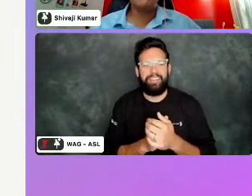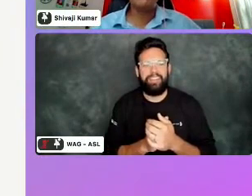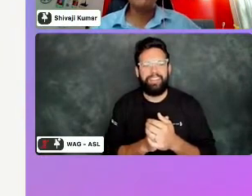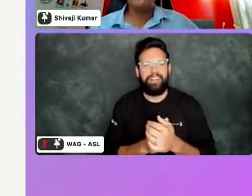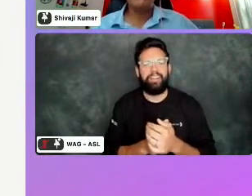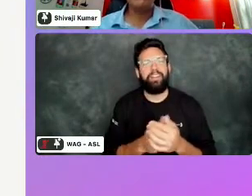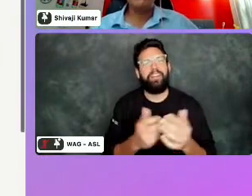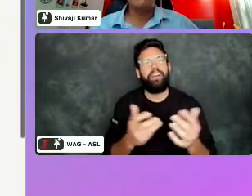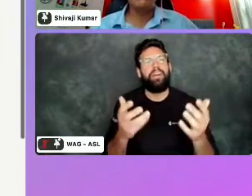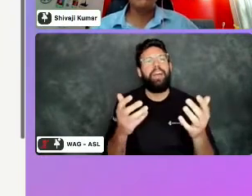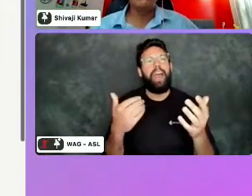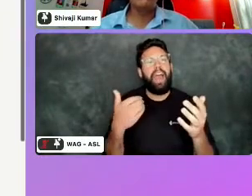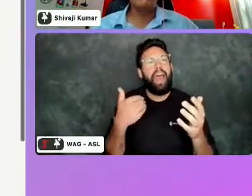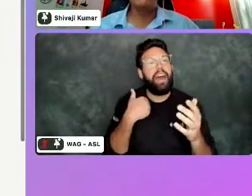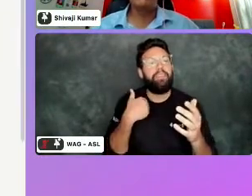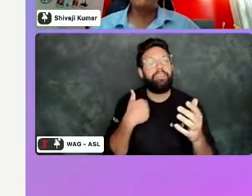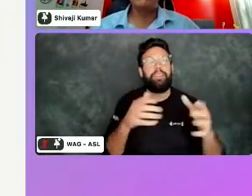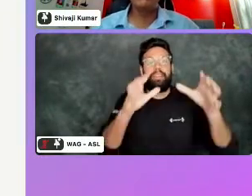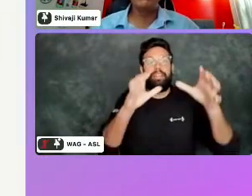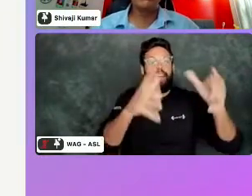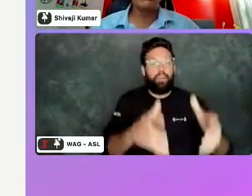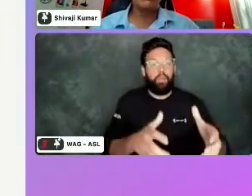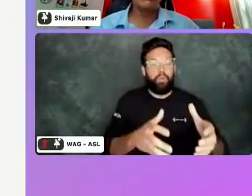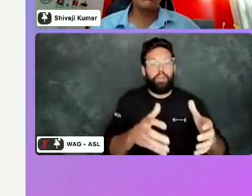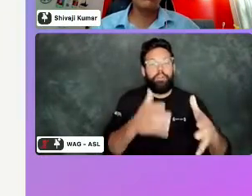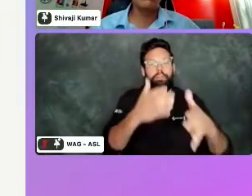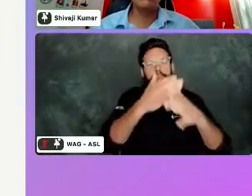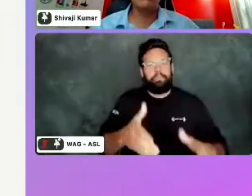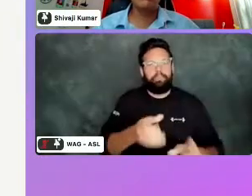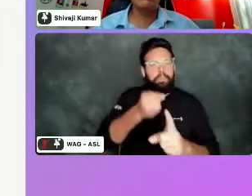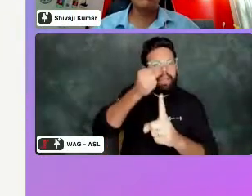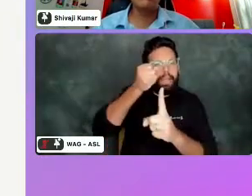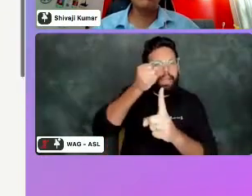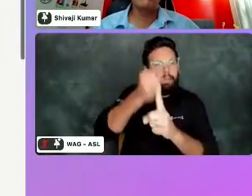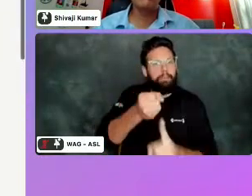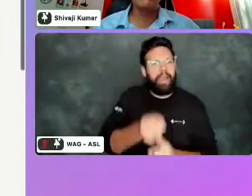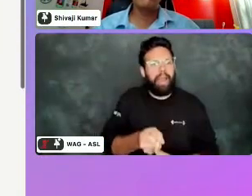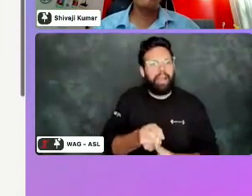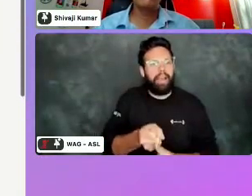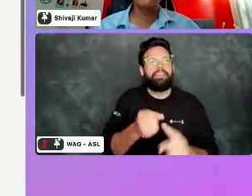A breakdown by impact and a breakdown by IGT or intelligent guided test run.